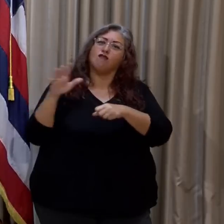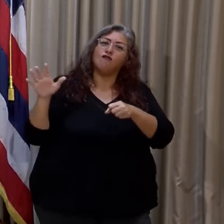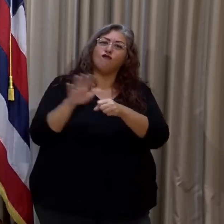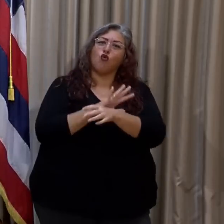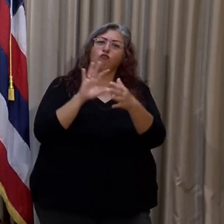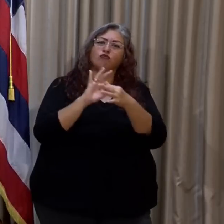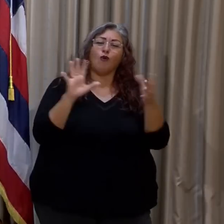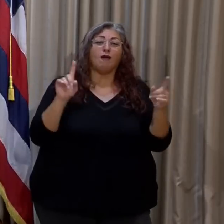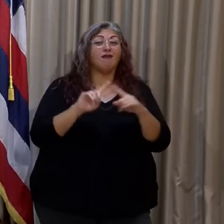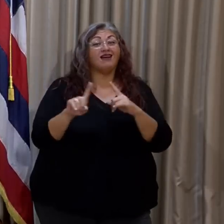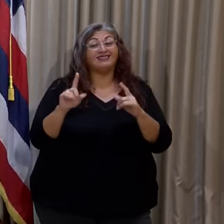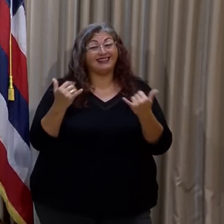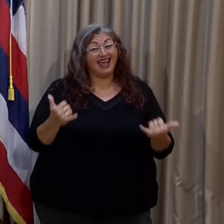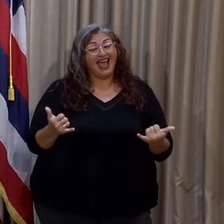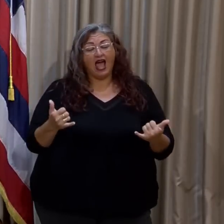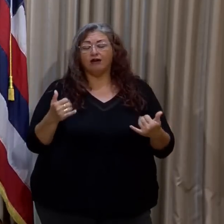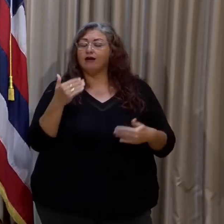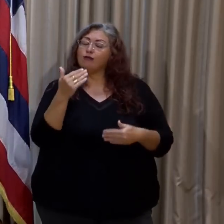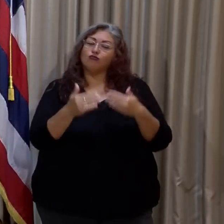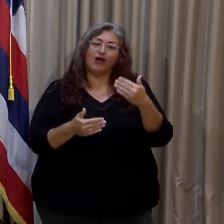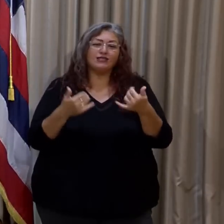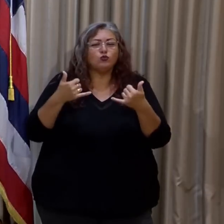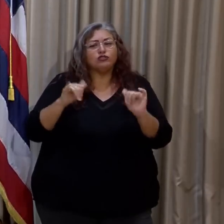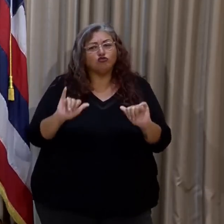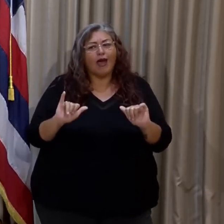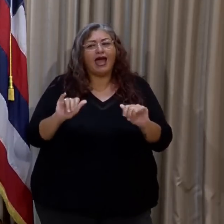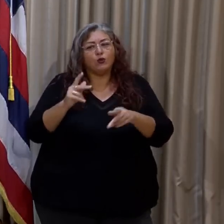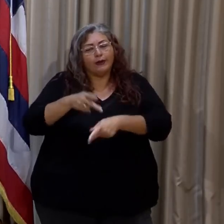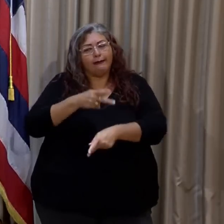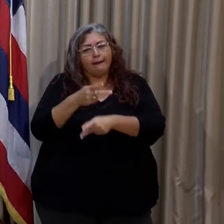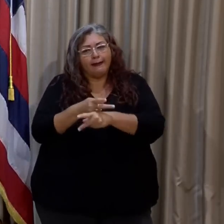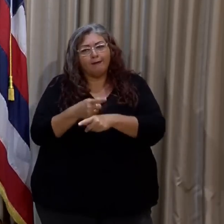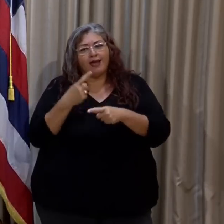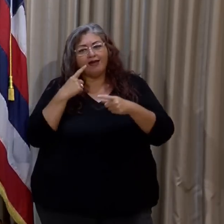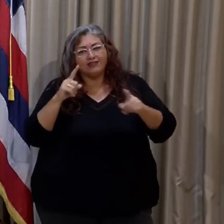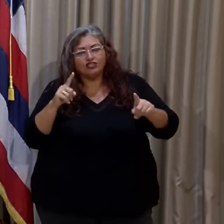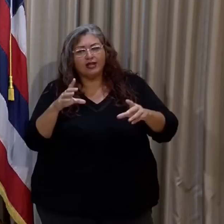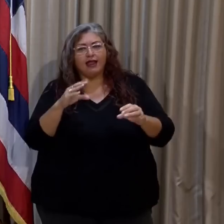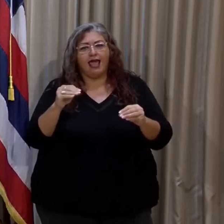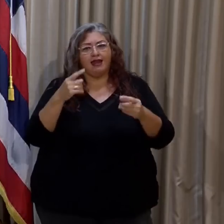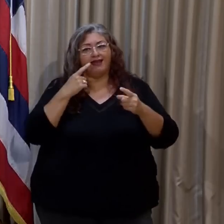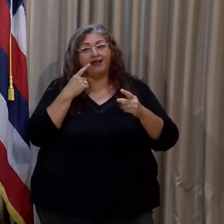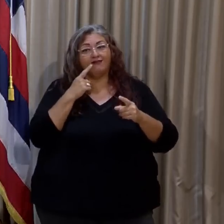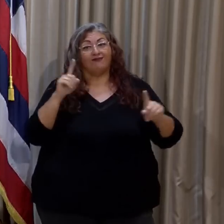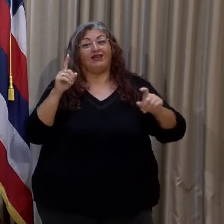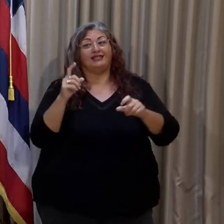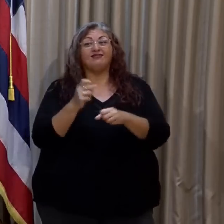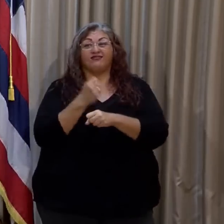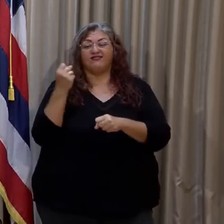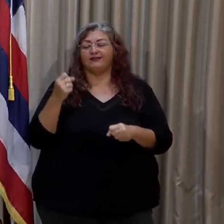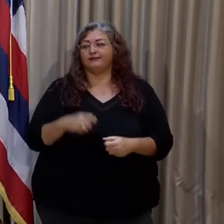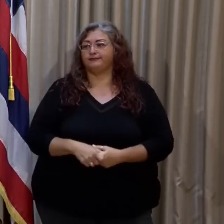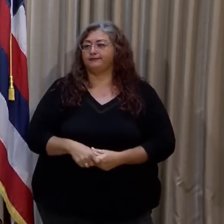SECTIONS -- SECTORS ARE EAGERLY AWAITING THE DAY WE ARE ABLE TO LIFT THE QUARANTINE IN FULL. BUT UNTIL THEN, WE WILL CONTINUE TO MAKE THE PROCESS AS EFFICIENT